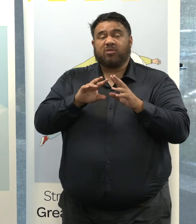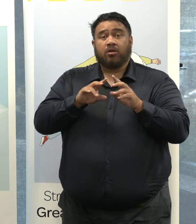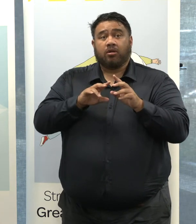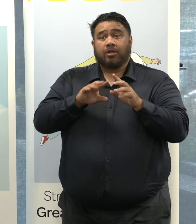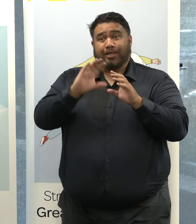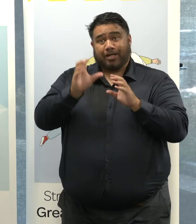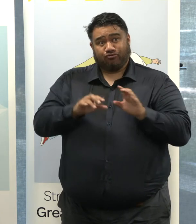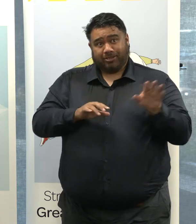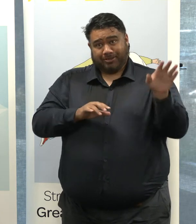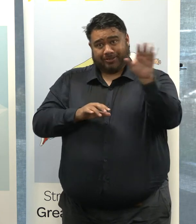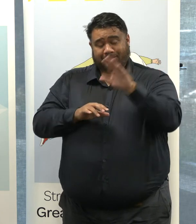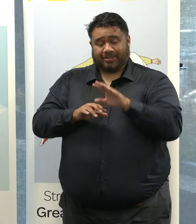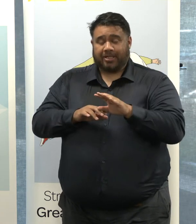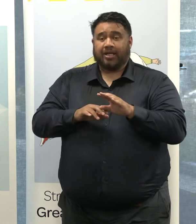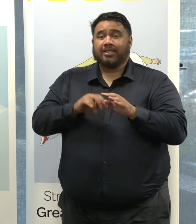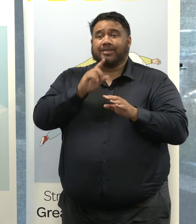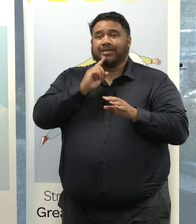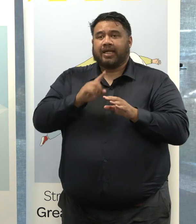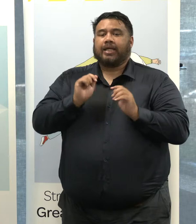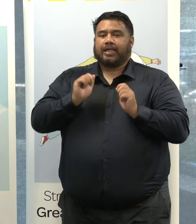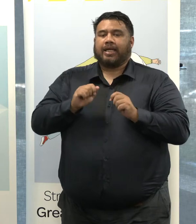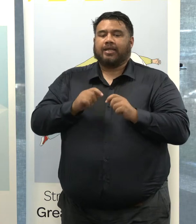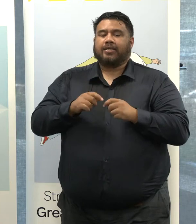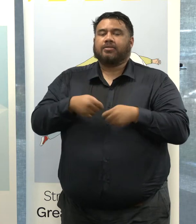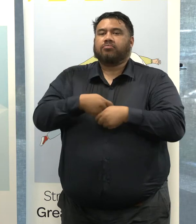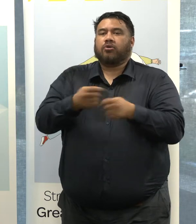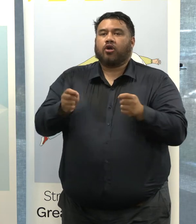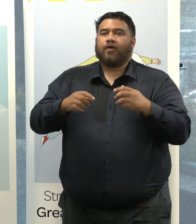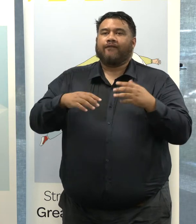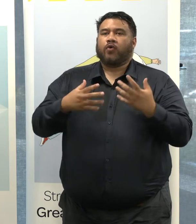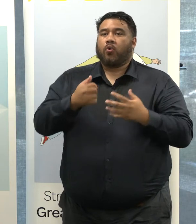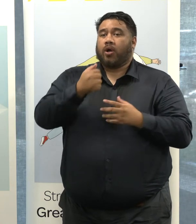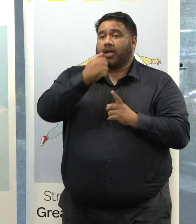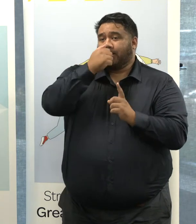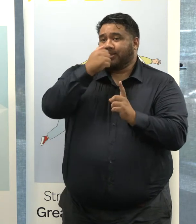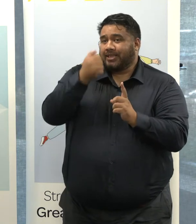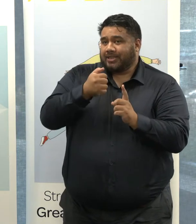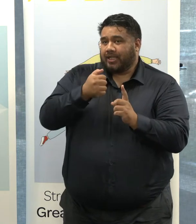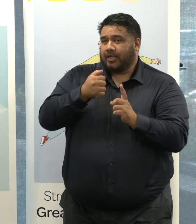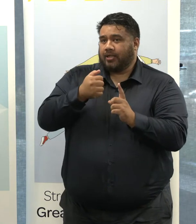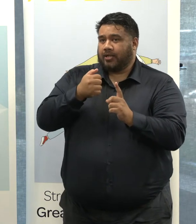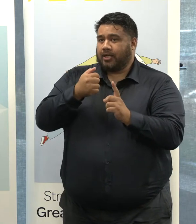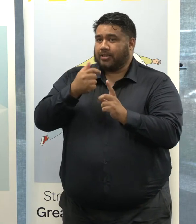benefits might be.